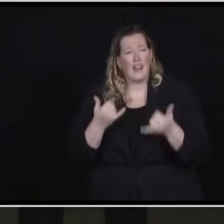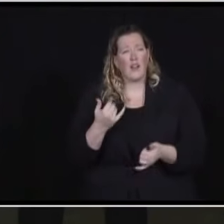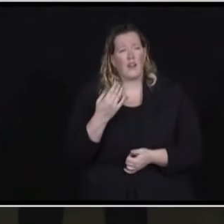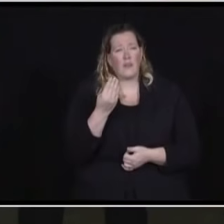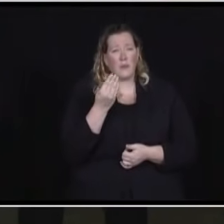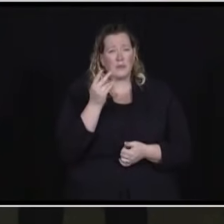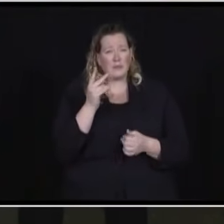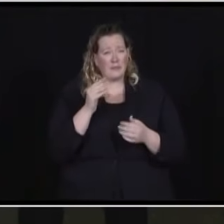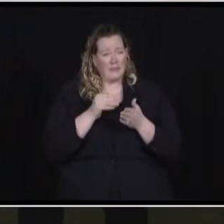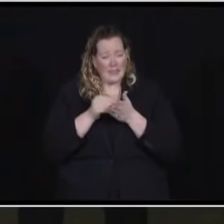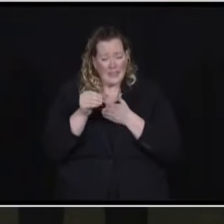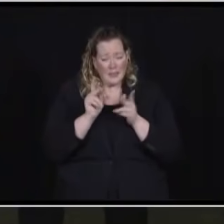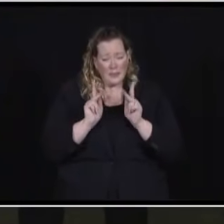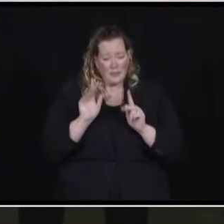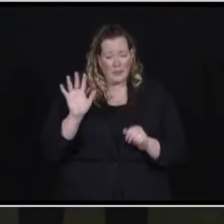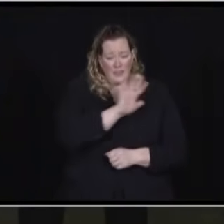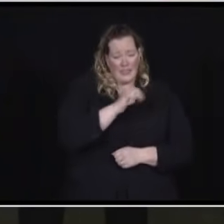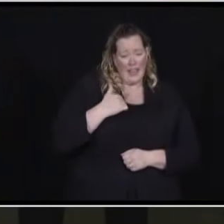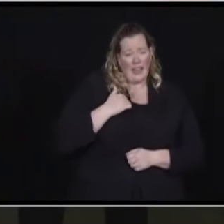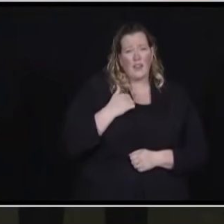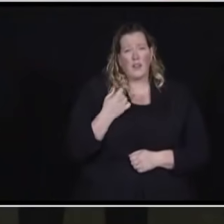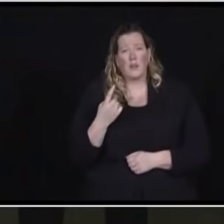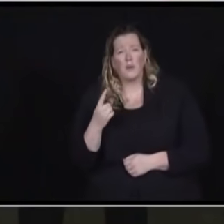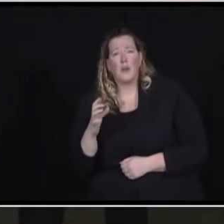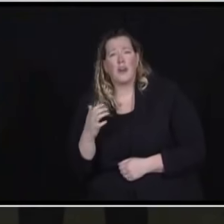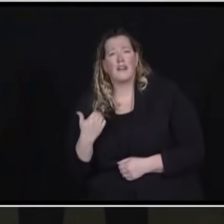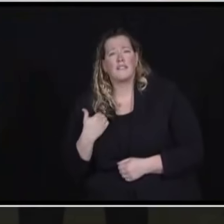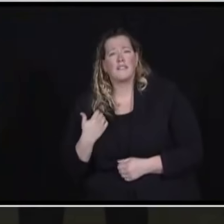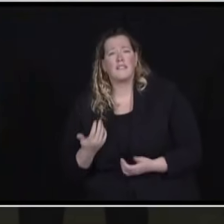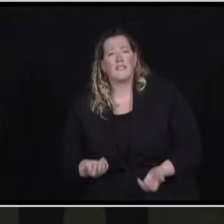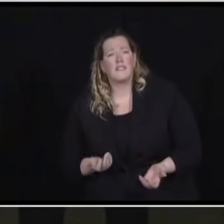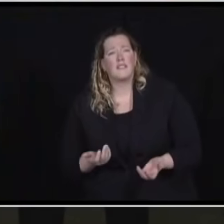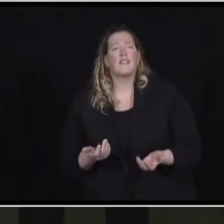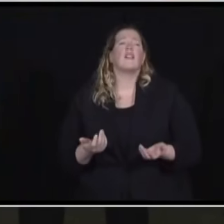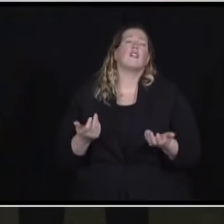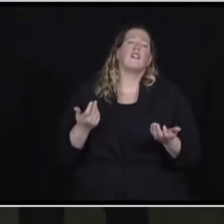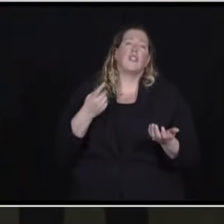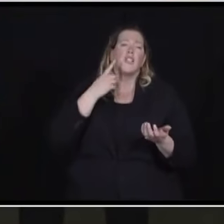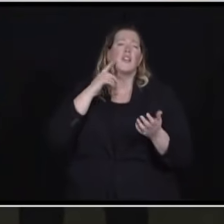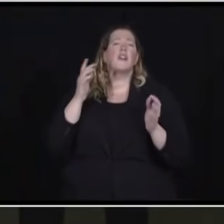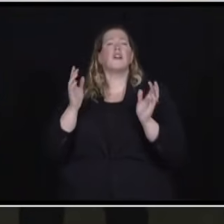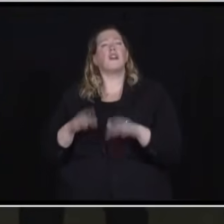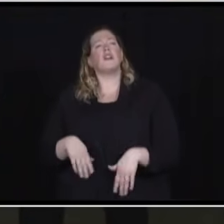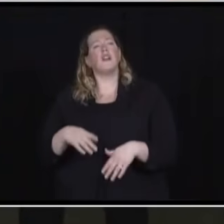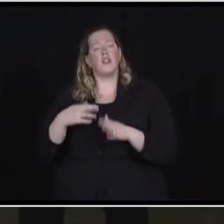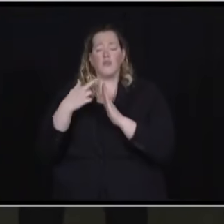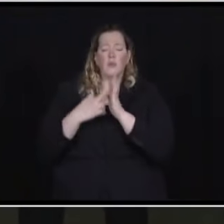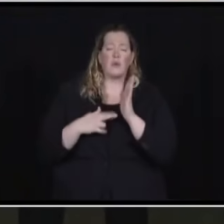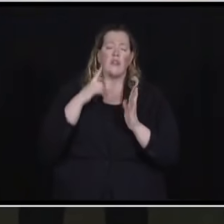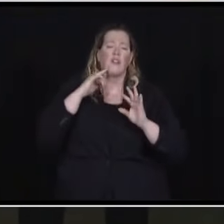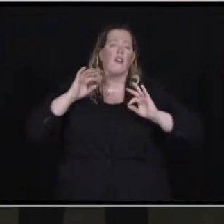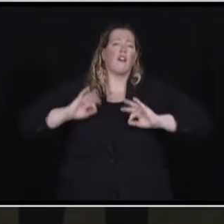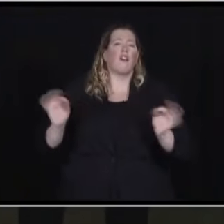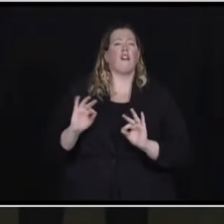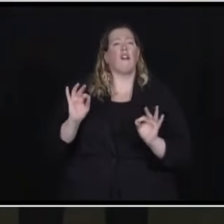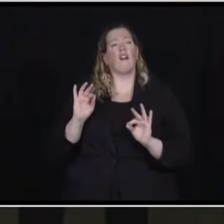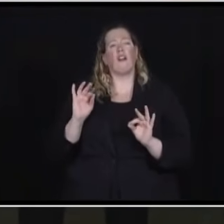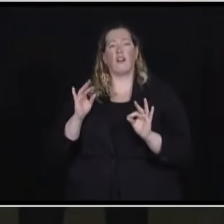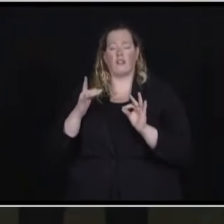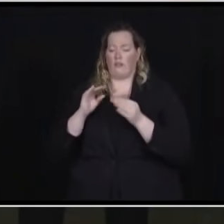when we did last time, we were down to almost 100 cases which is unheard of and a population of 14,770,000 the poll.